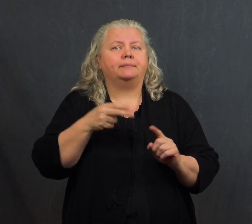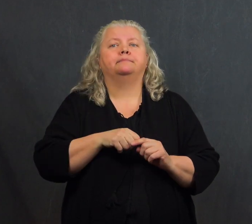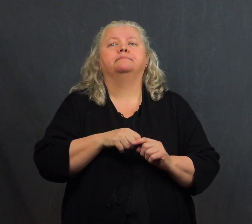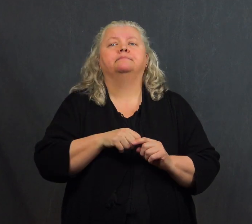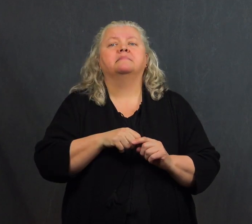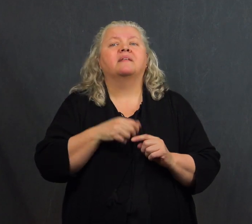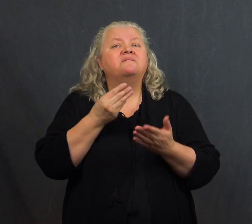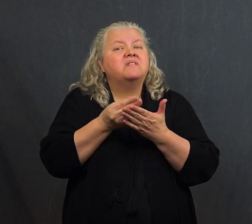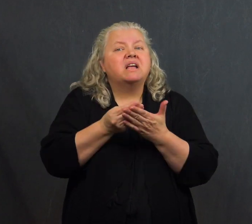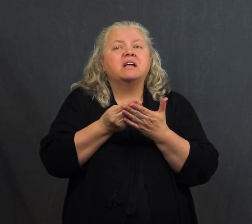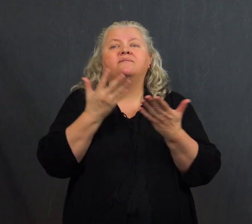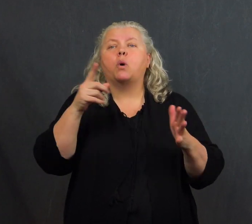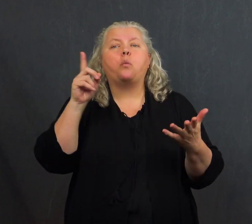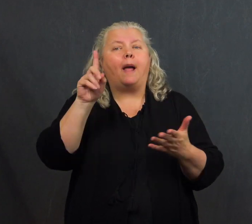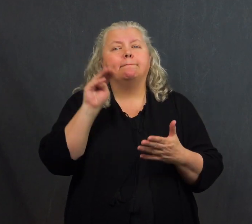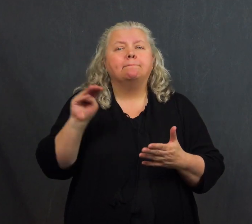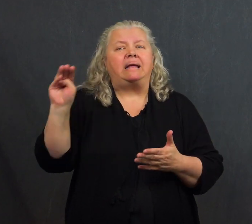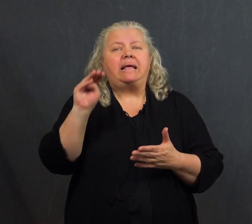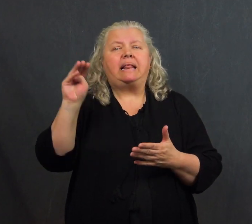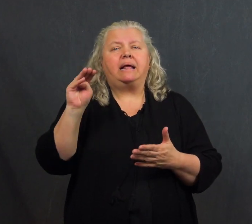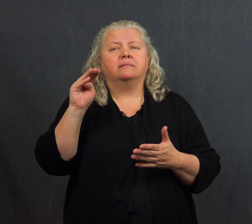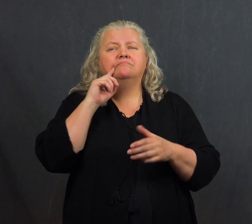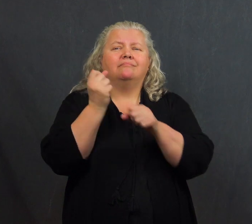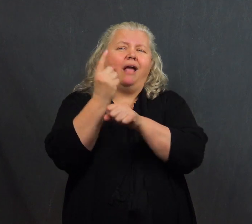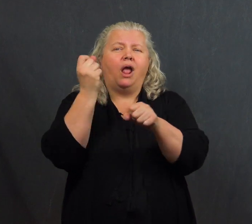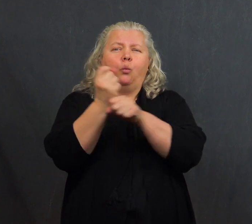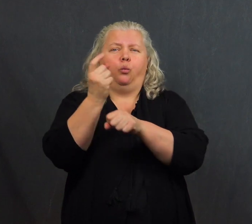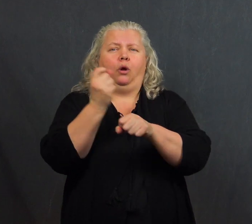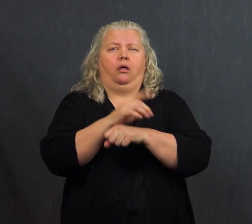and funding for $1 million on an annual basis.